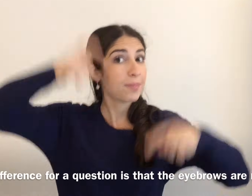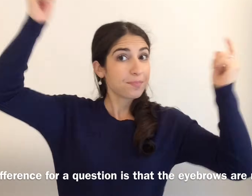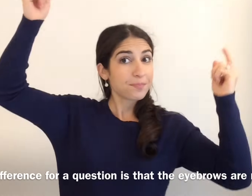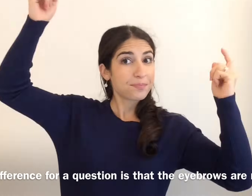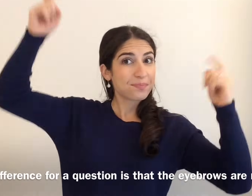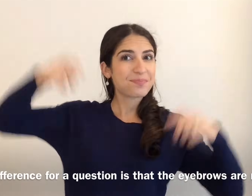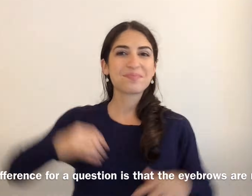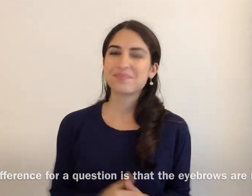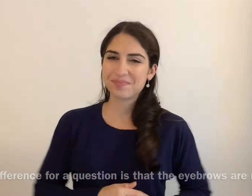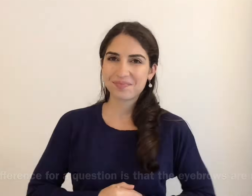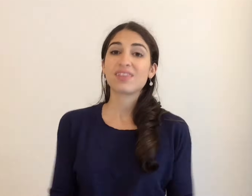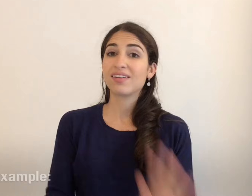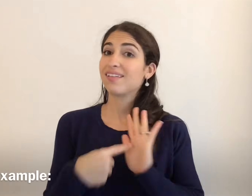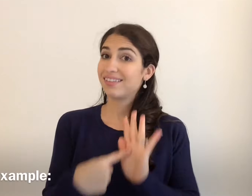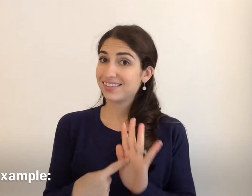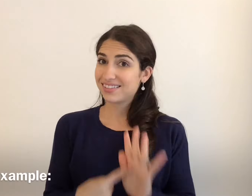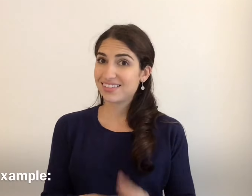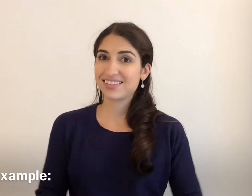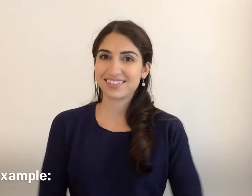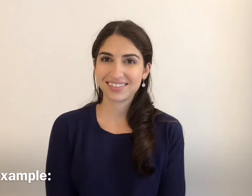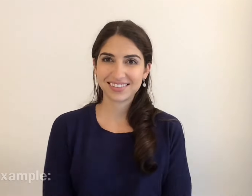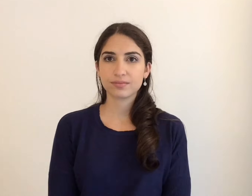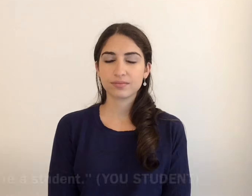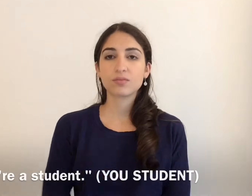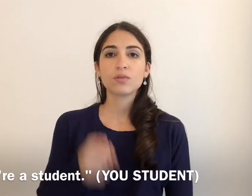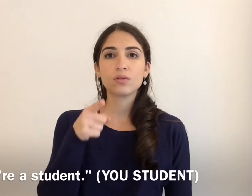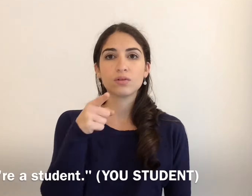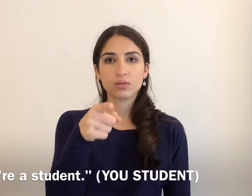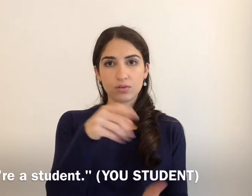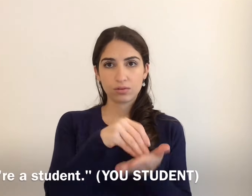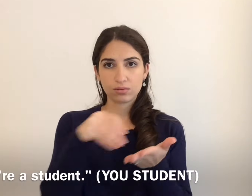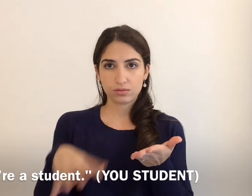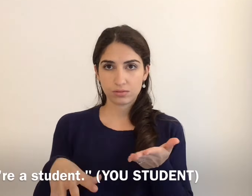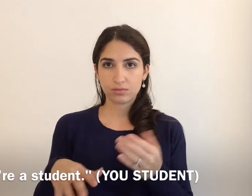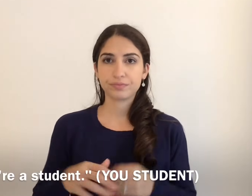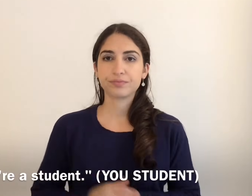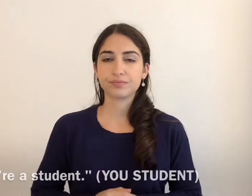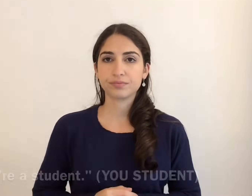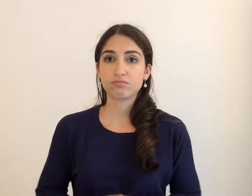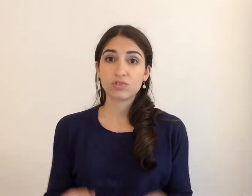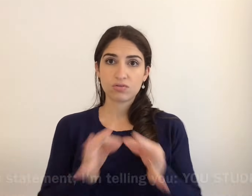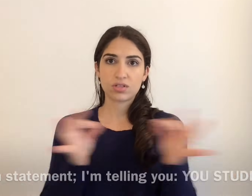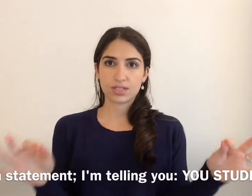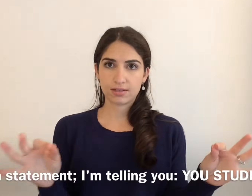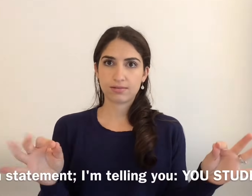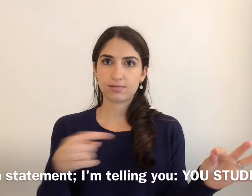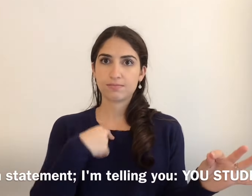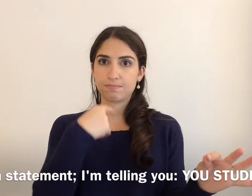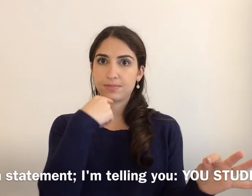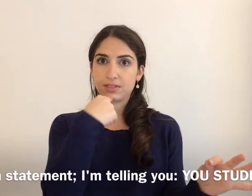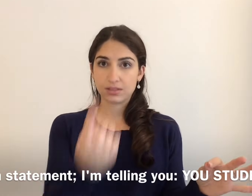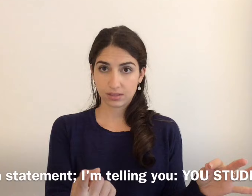that the eyebrows are raised! For example: "You're a student." The sentence, I'm